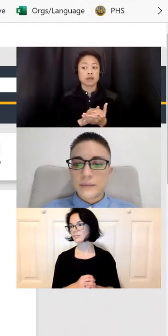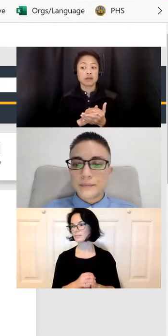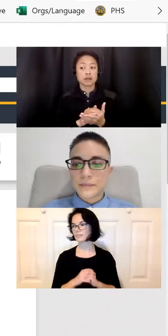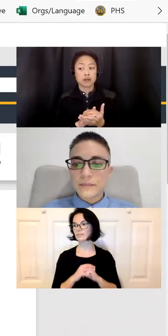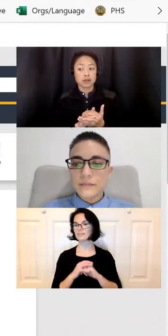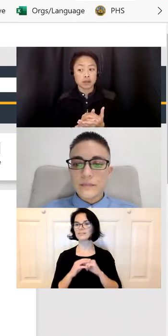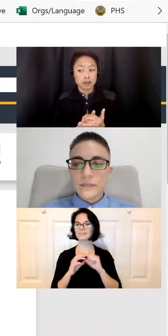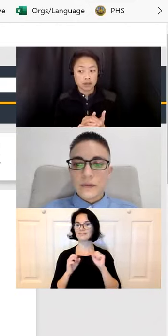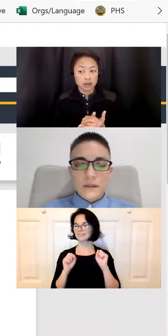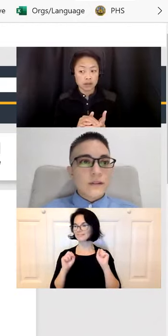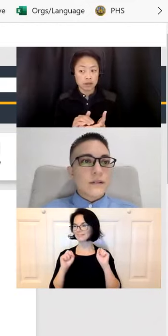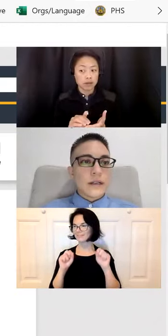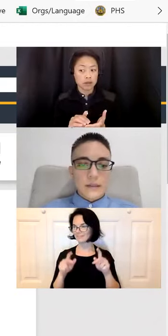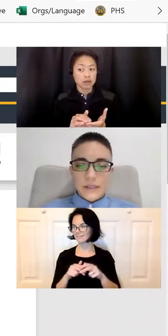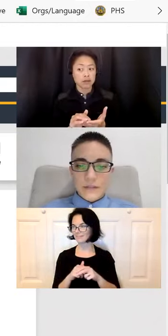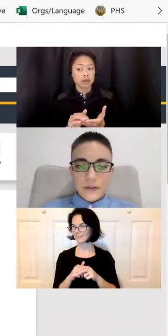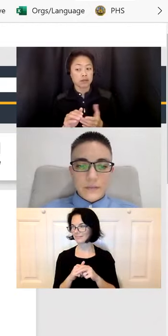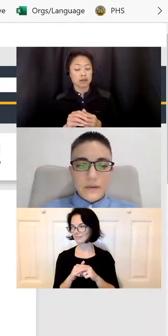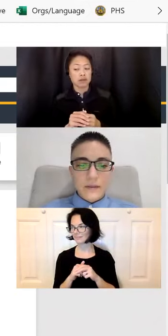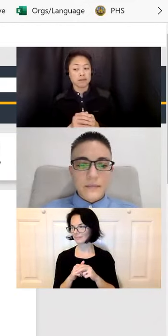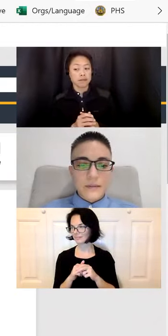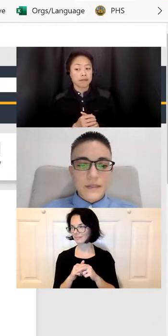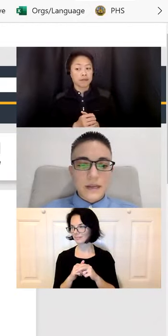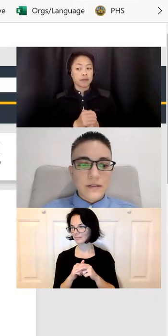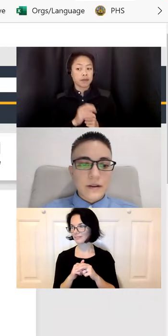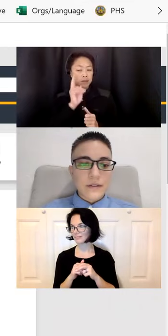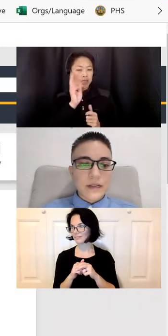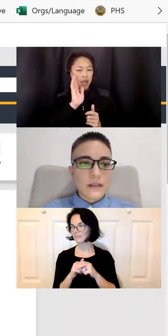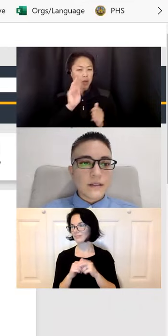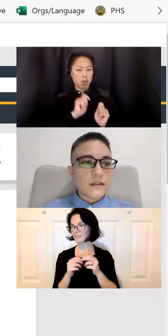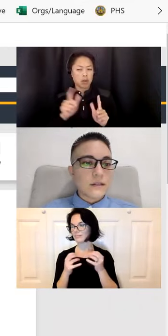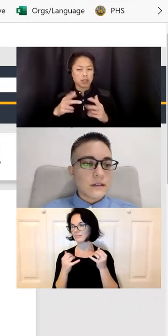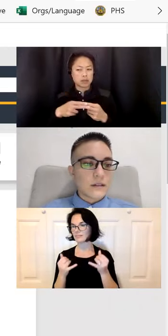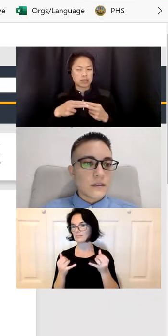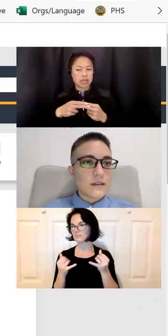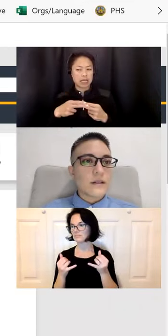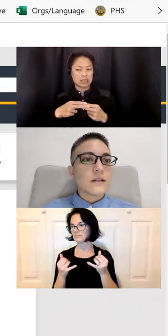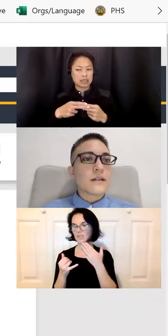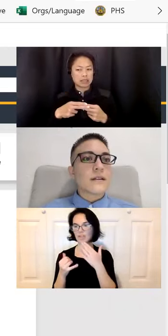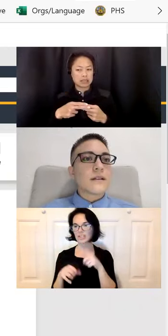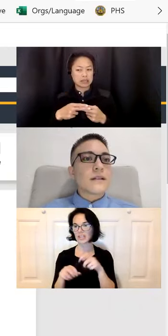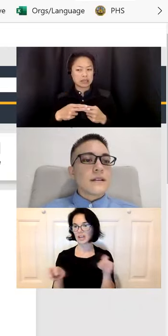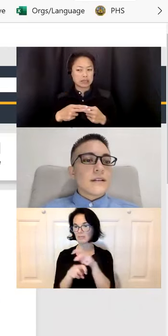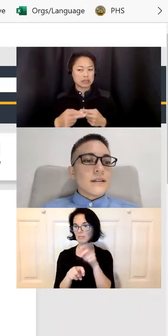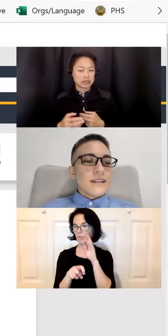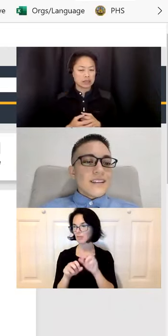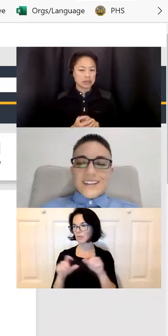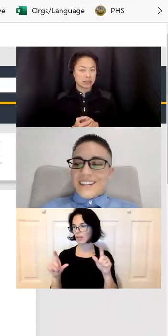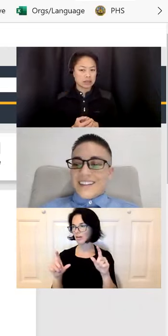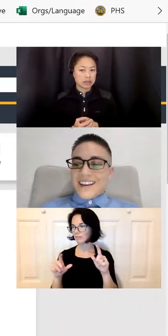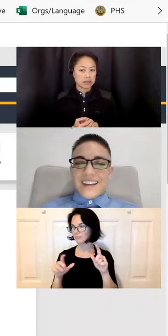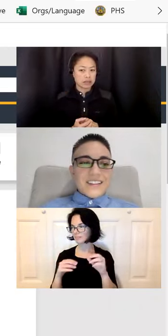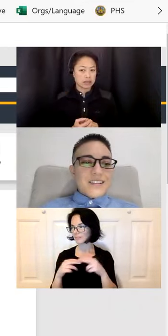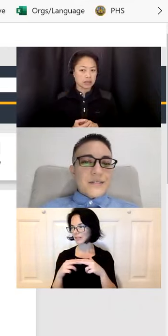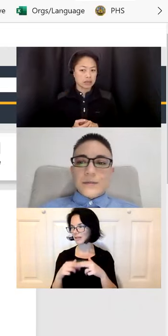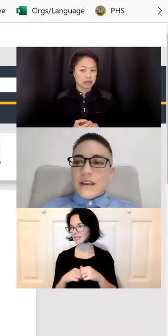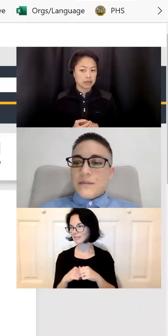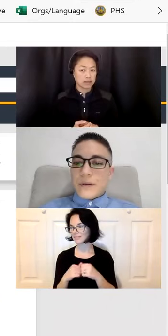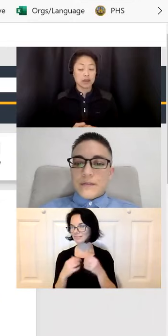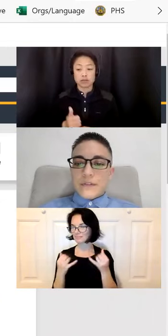there are testing sites here. You can find the closest one by going to an interactive map.